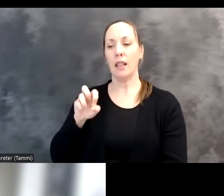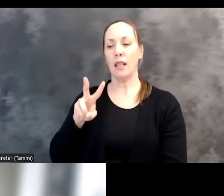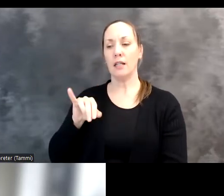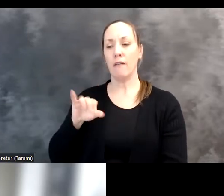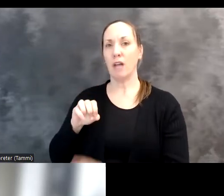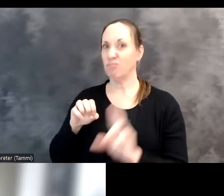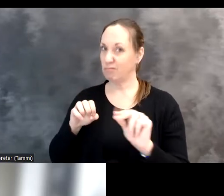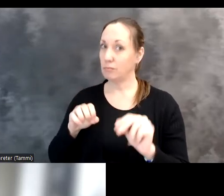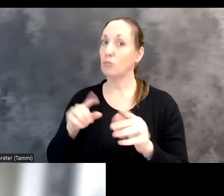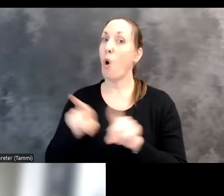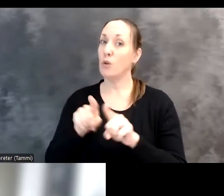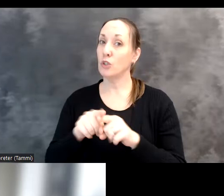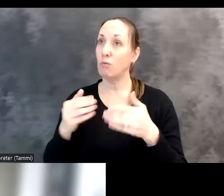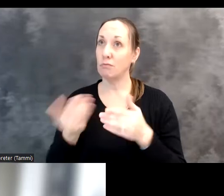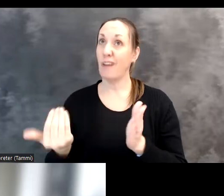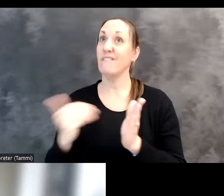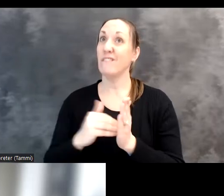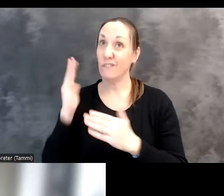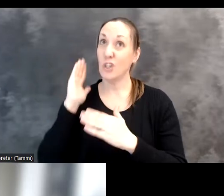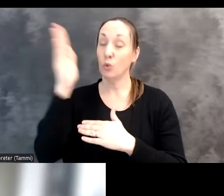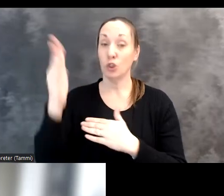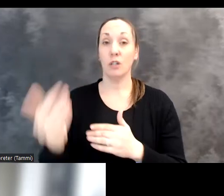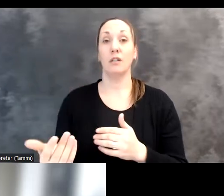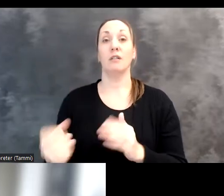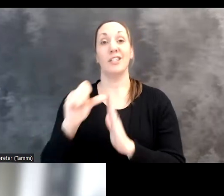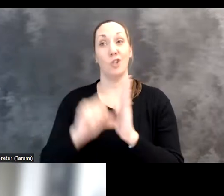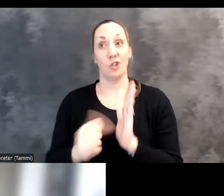and also because I wasn't just having the surgery once to place the device,